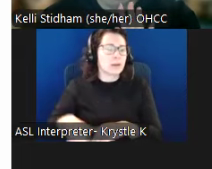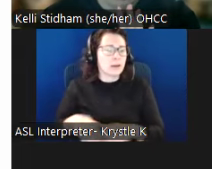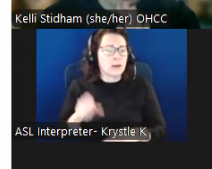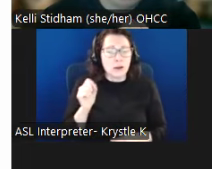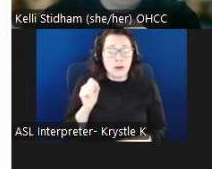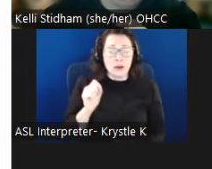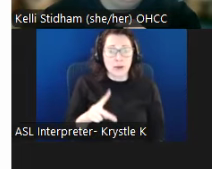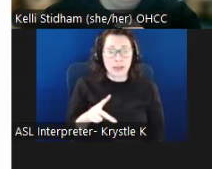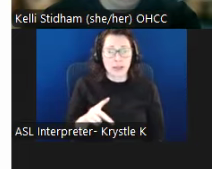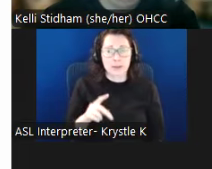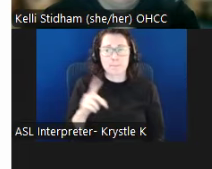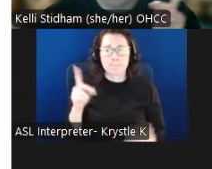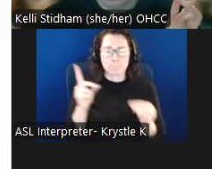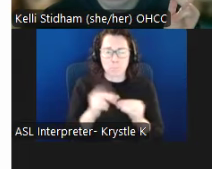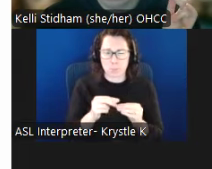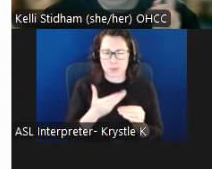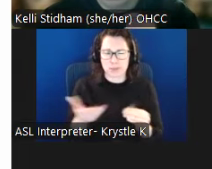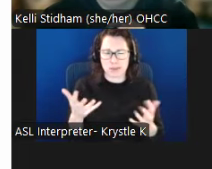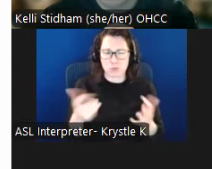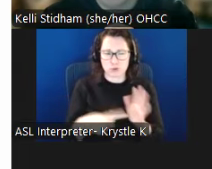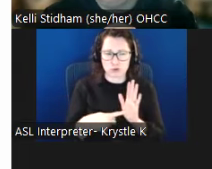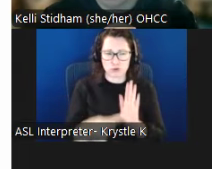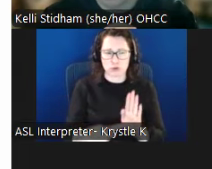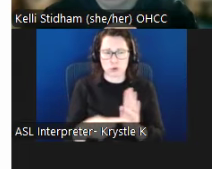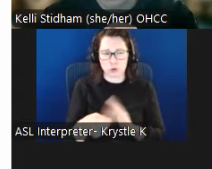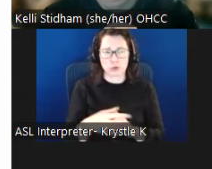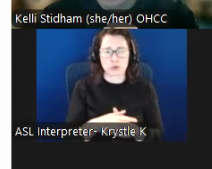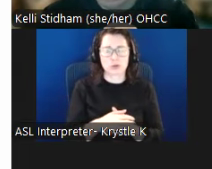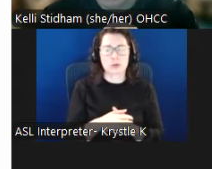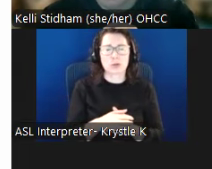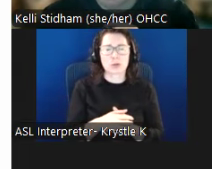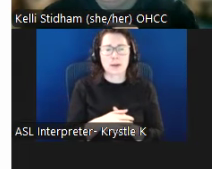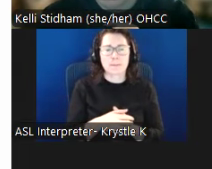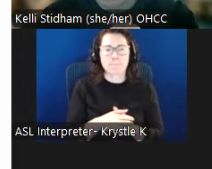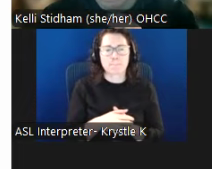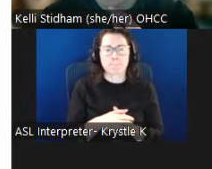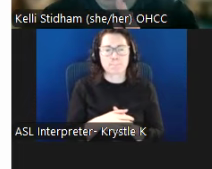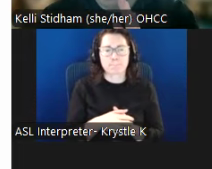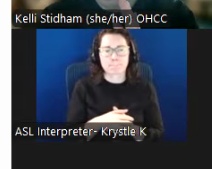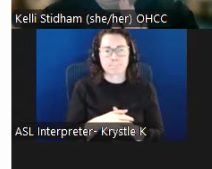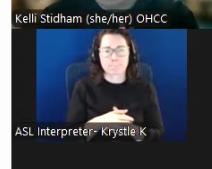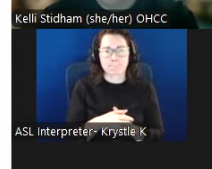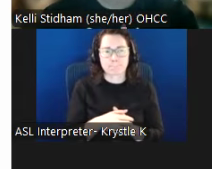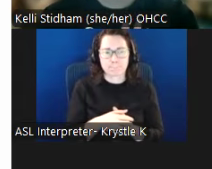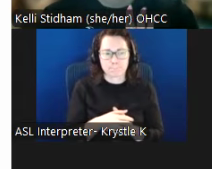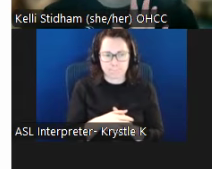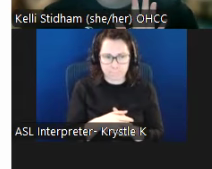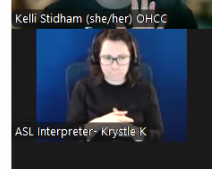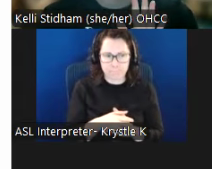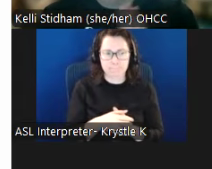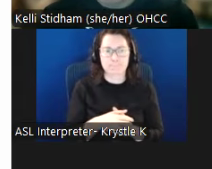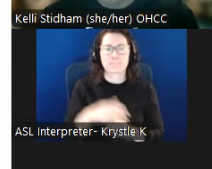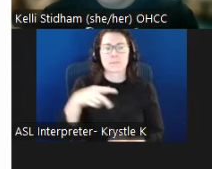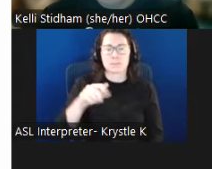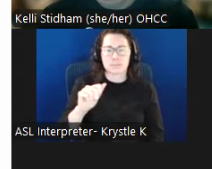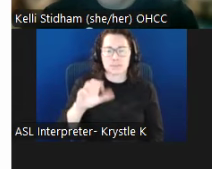show you before I go back to the the